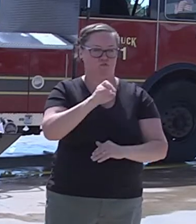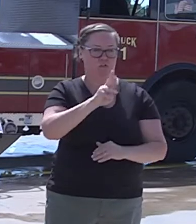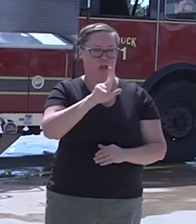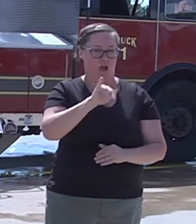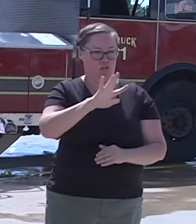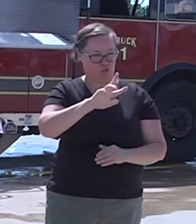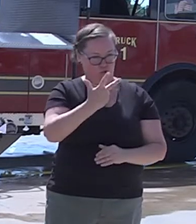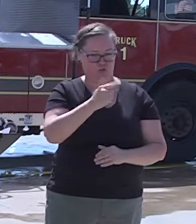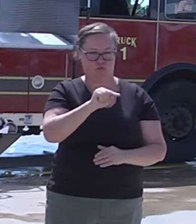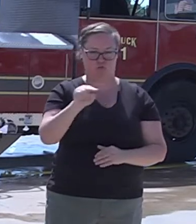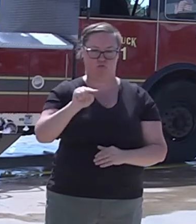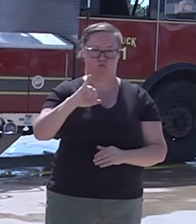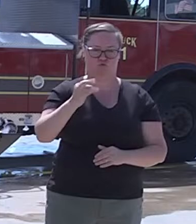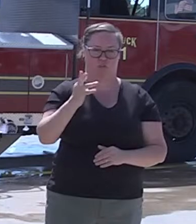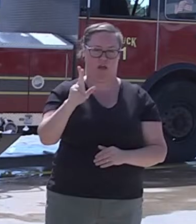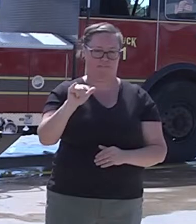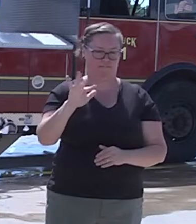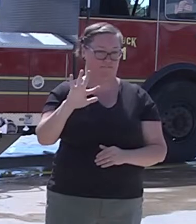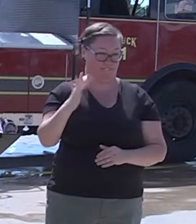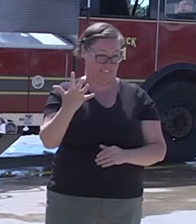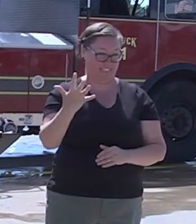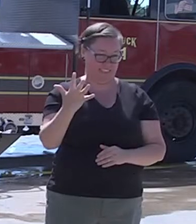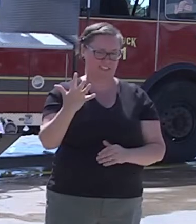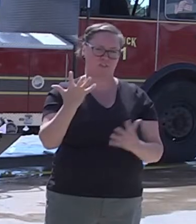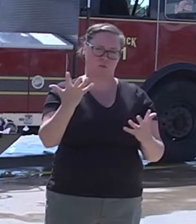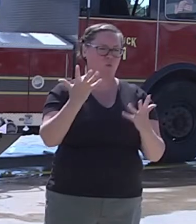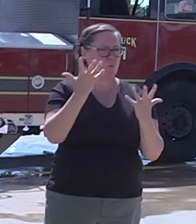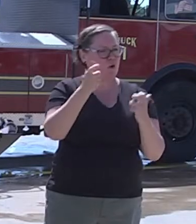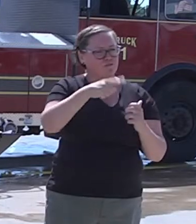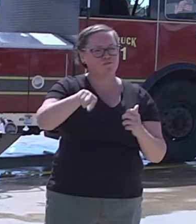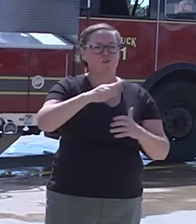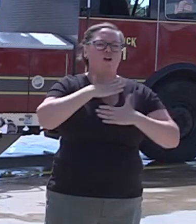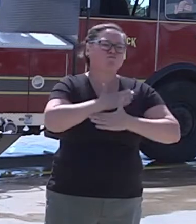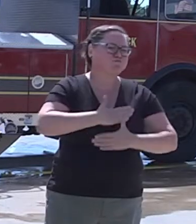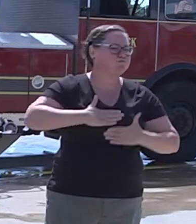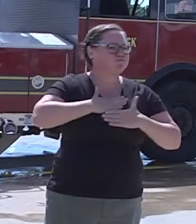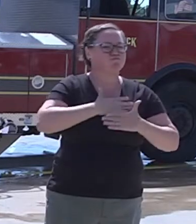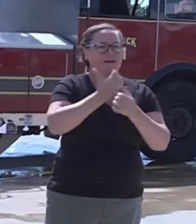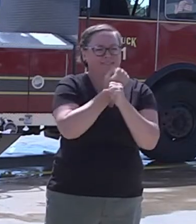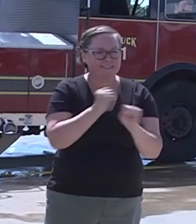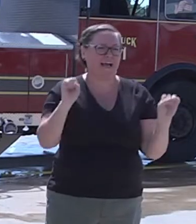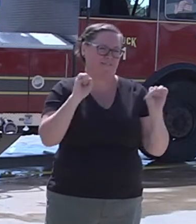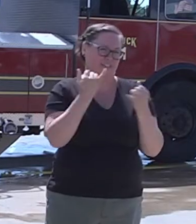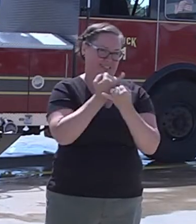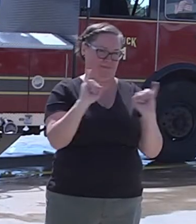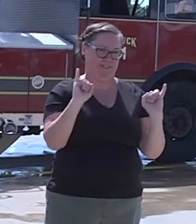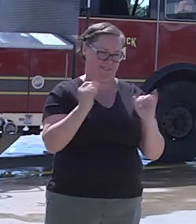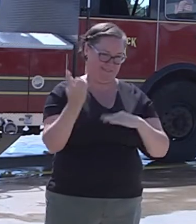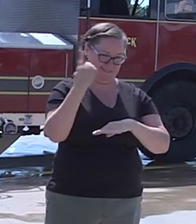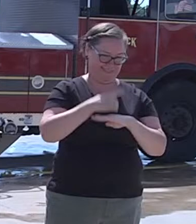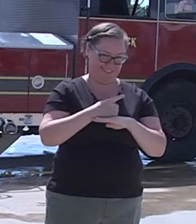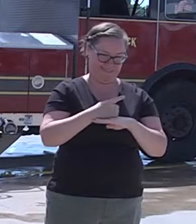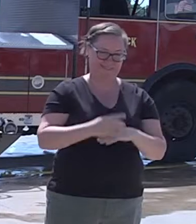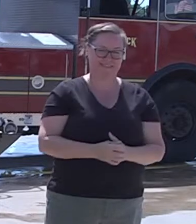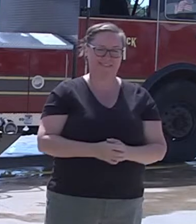the 5th of July we want everyone to have a fun and safe Independence Day and if you want to see an